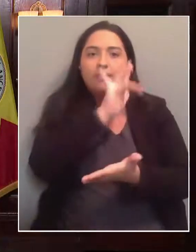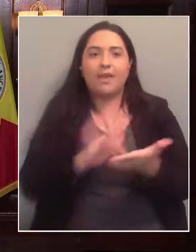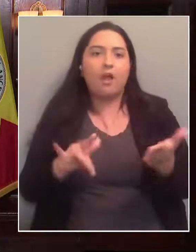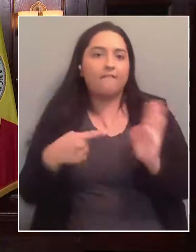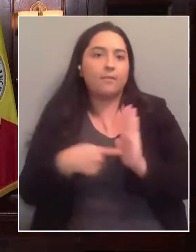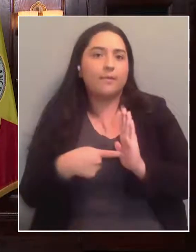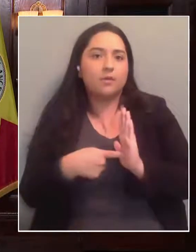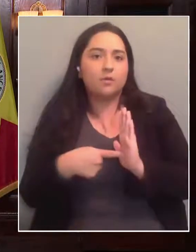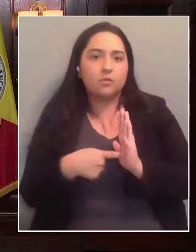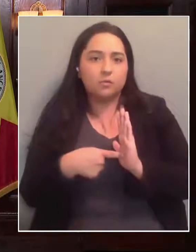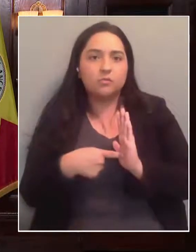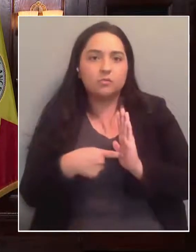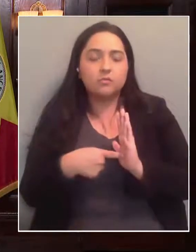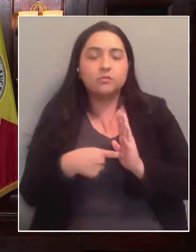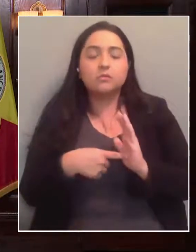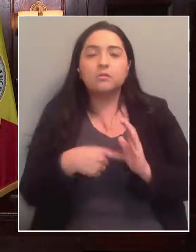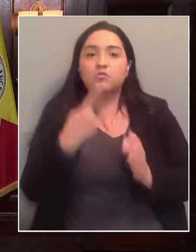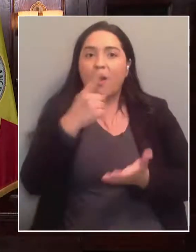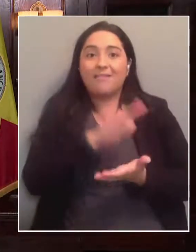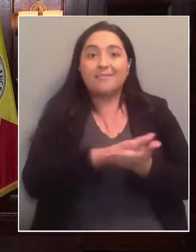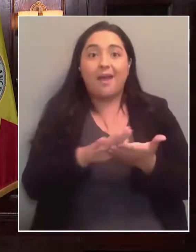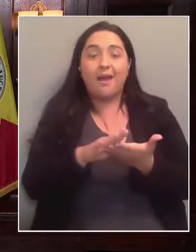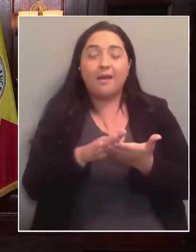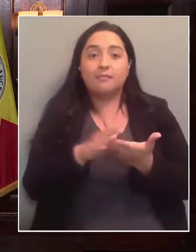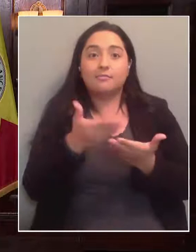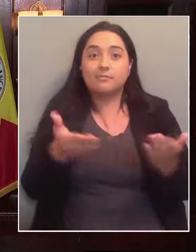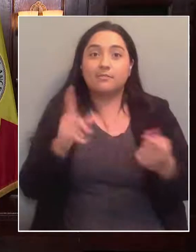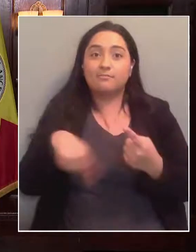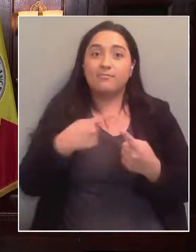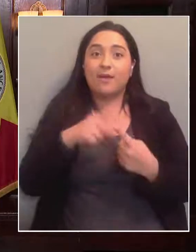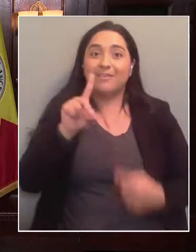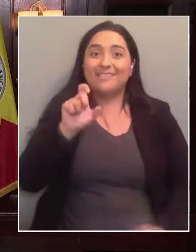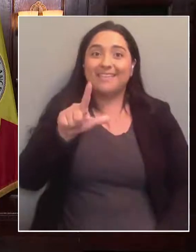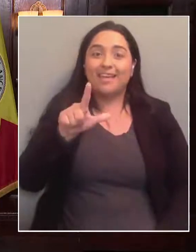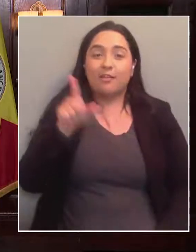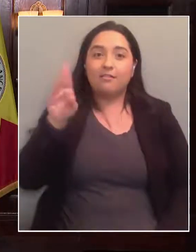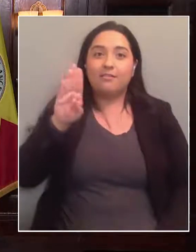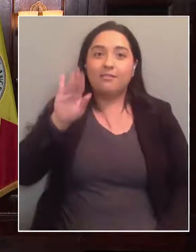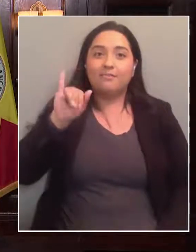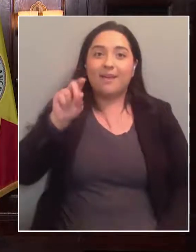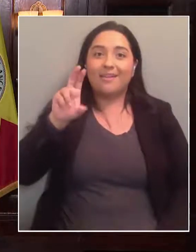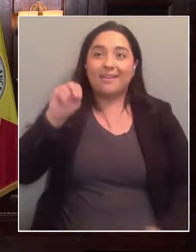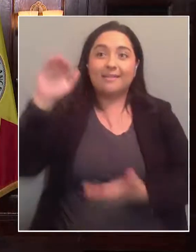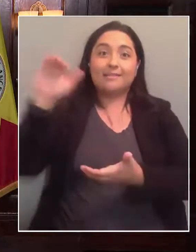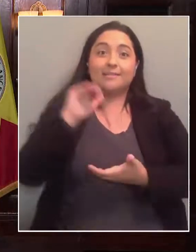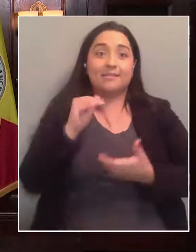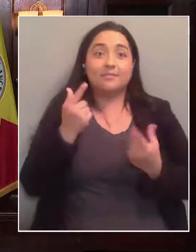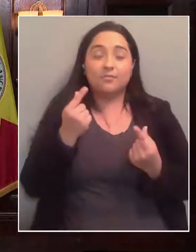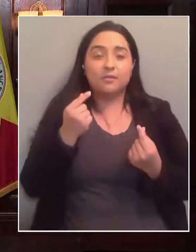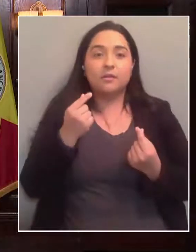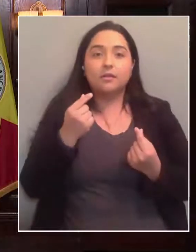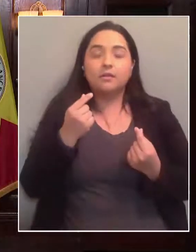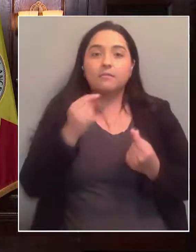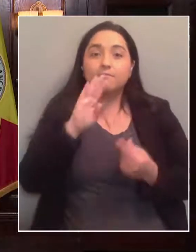PACKAGE THAT WE SAW COME FORWARD FROM PRESIDENT BIDEN IS THERE ARE TENS OF BILLIONS IN